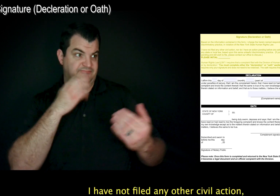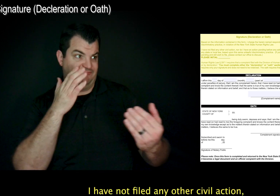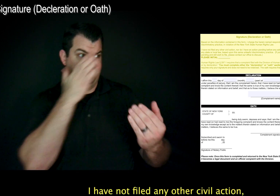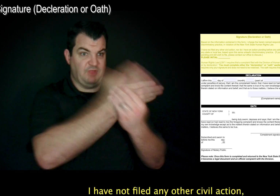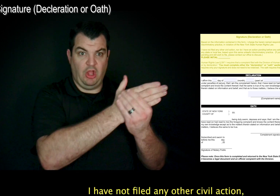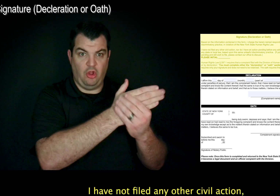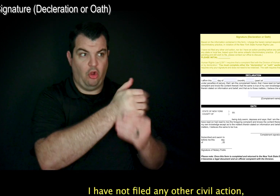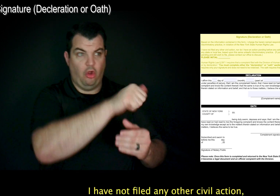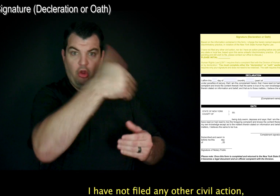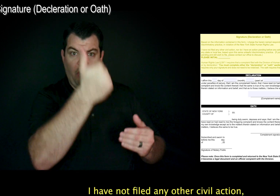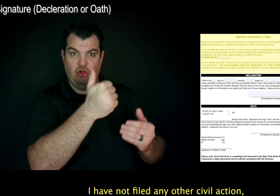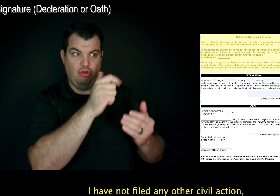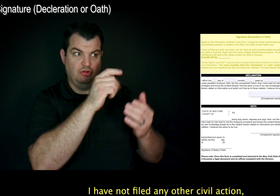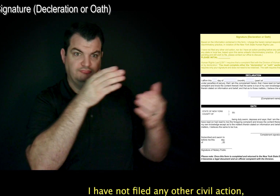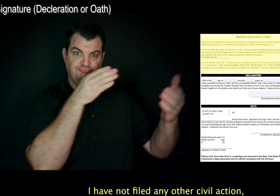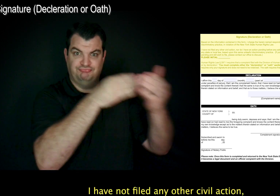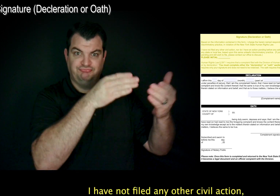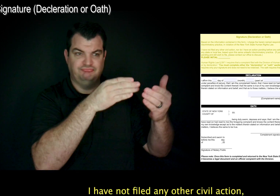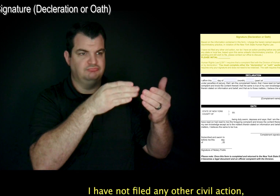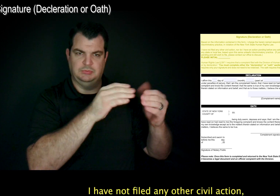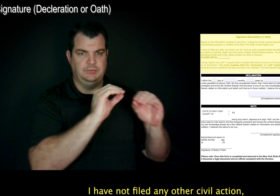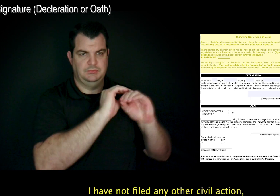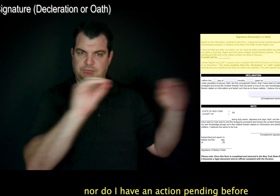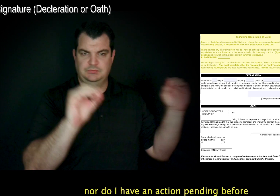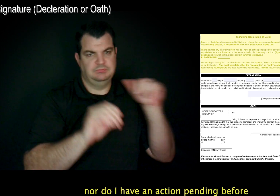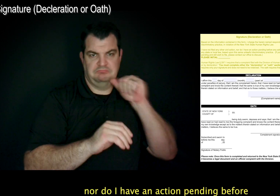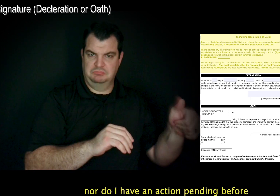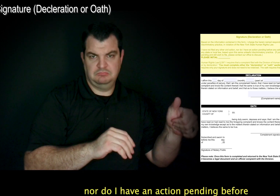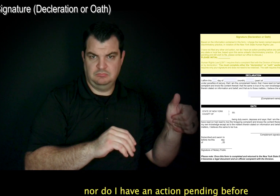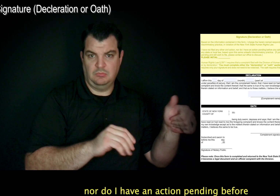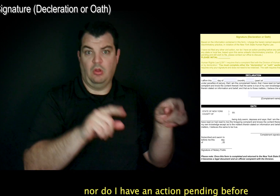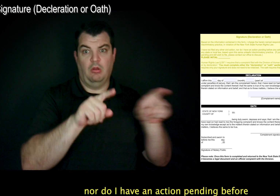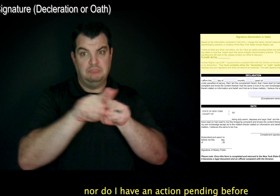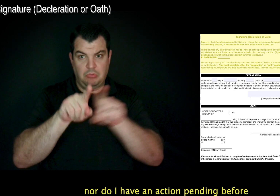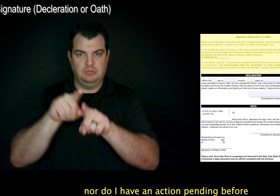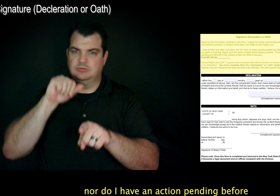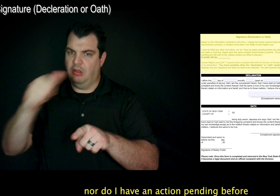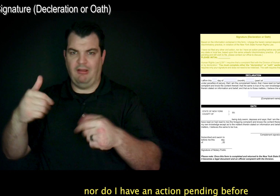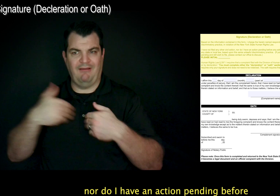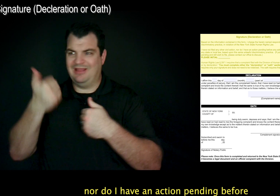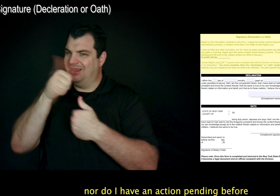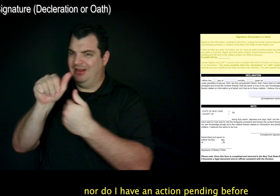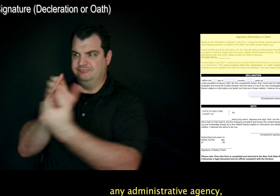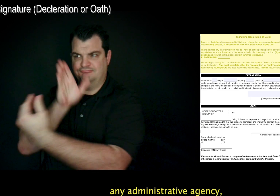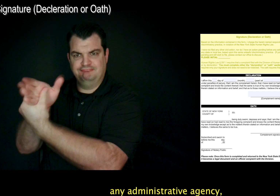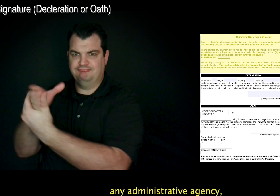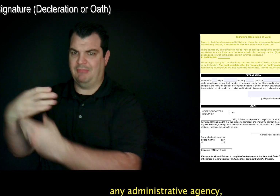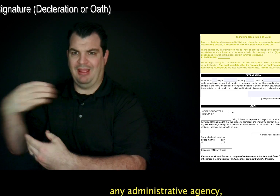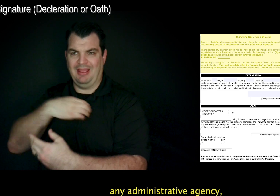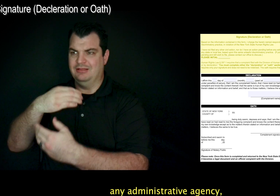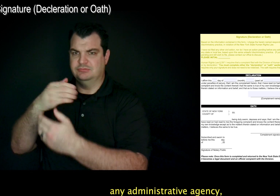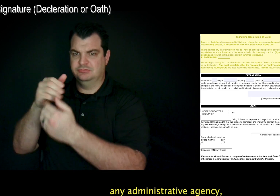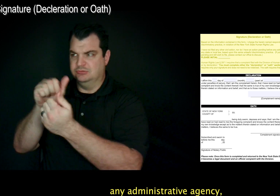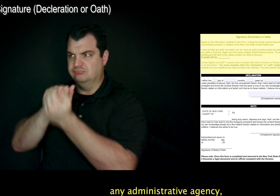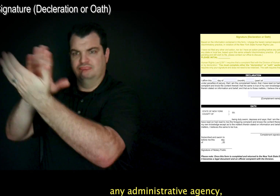I have not filed any other civil action, nor do I have an action pending before any administrative agency,